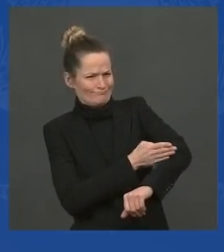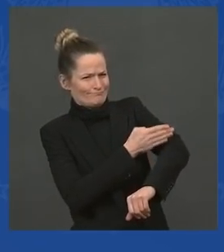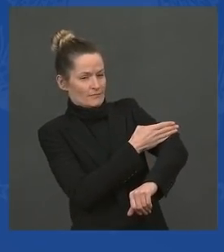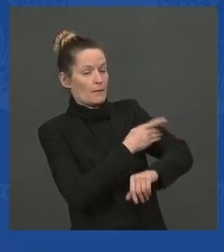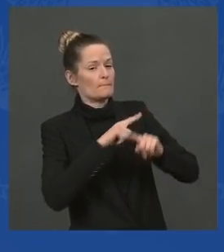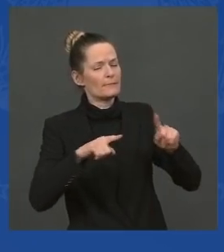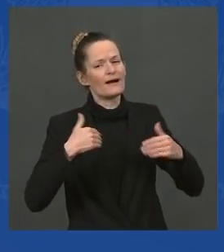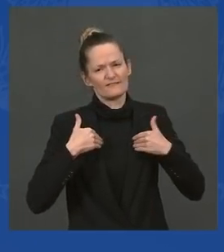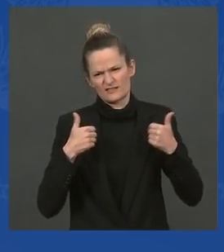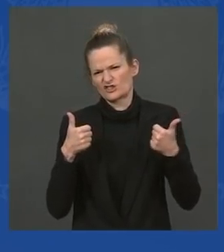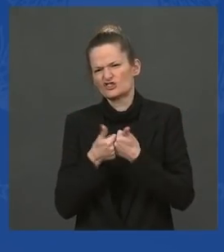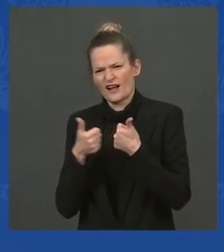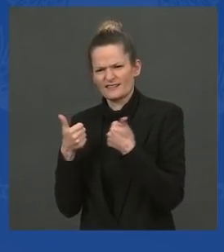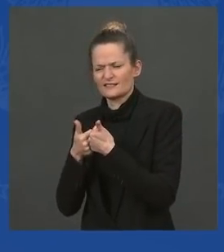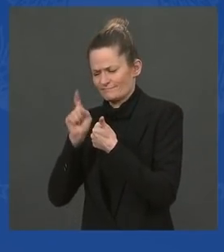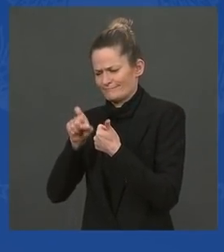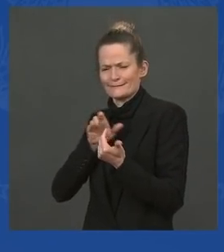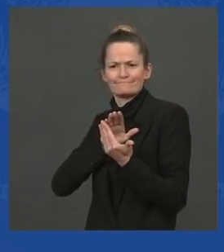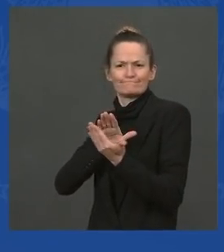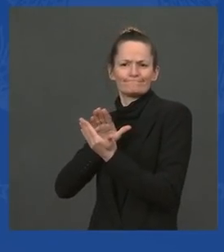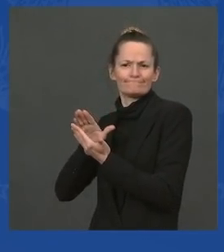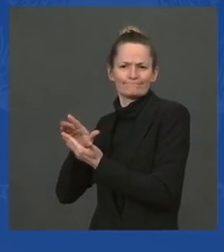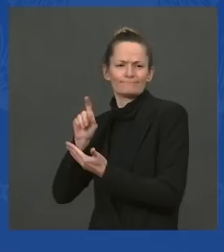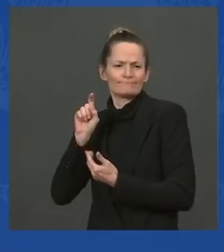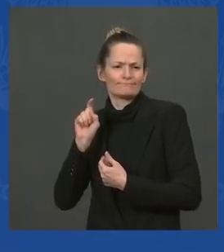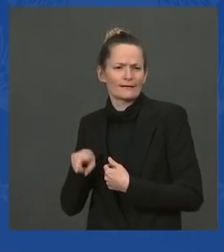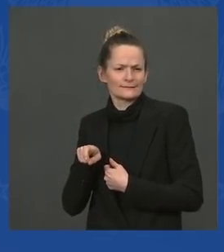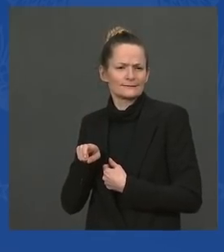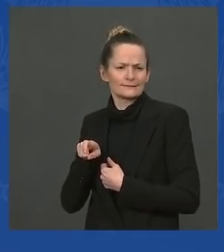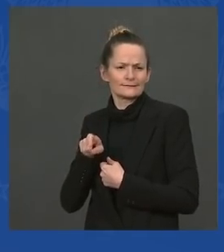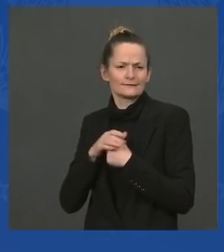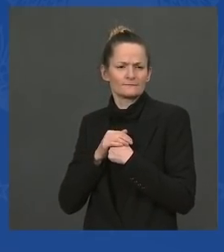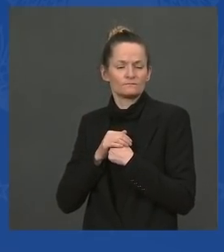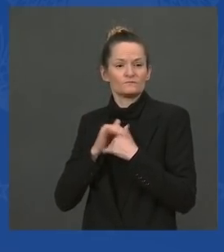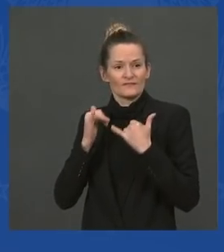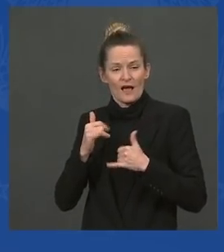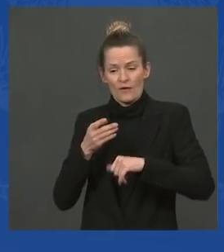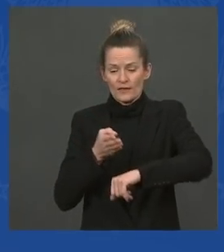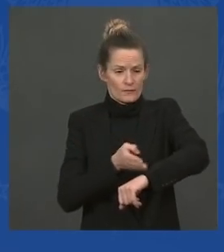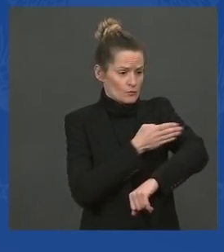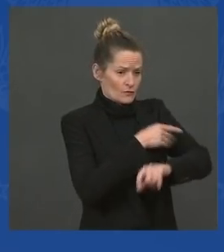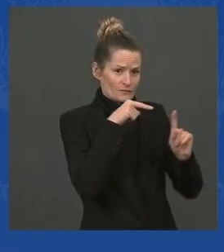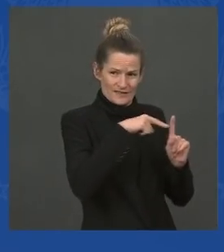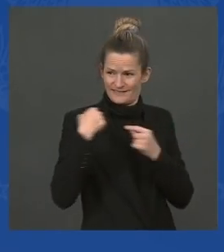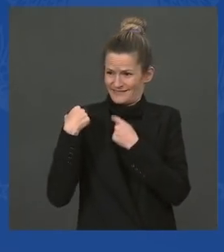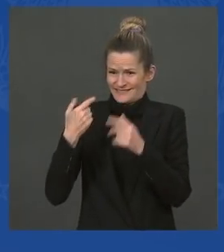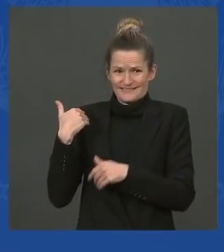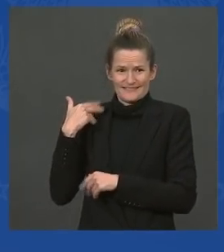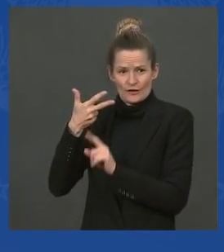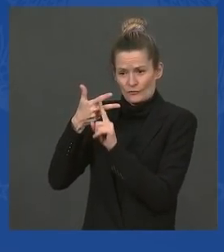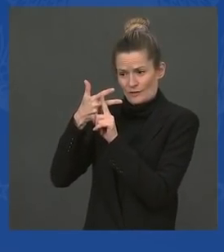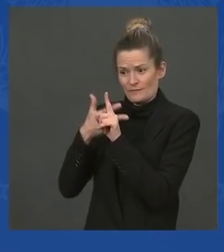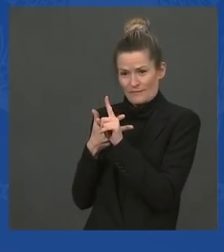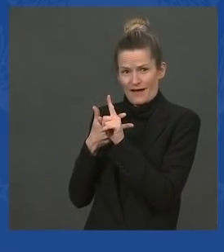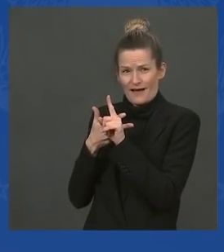We've made historic progress over the last 10 months. Unemployment is down to 4.6 percent two years